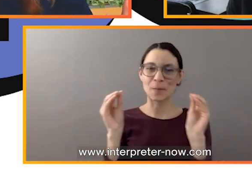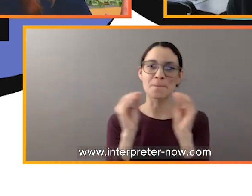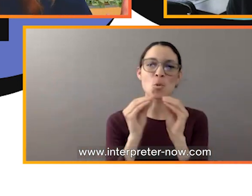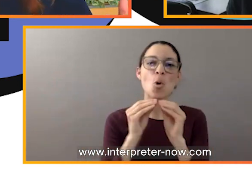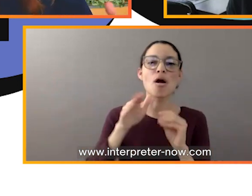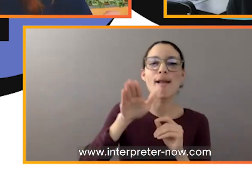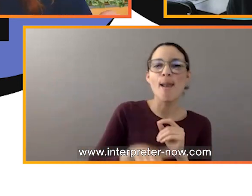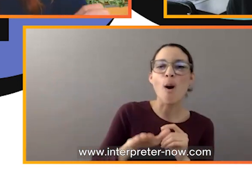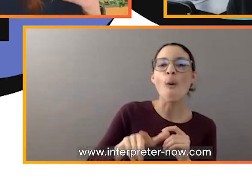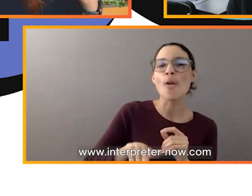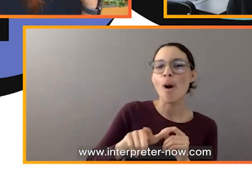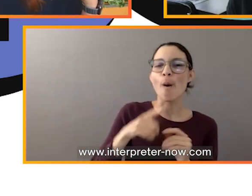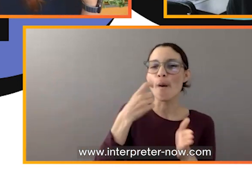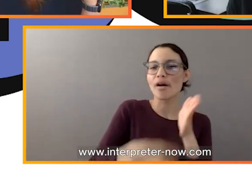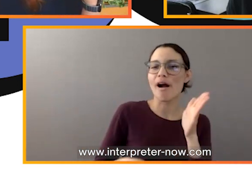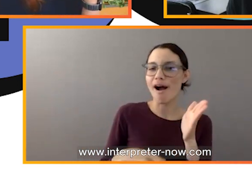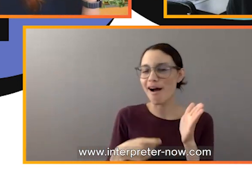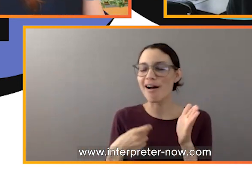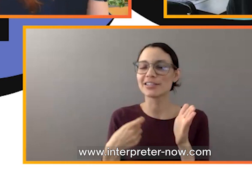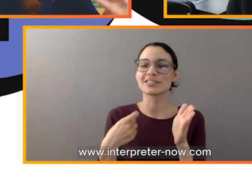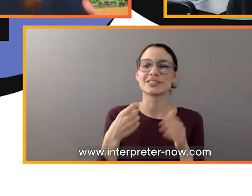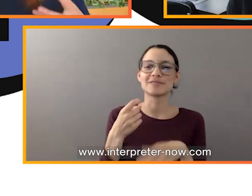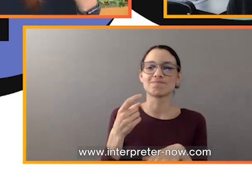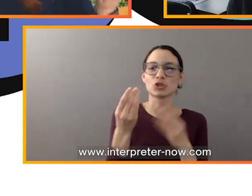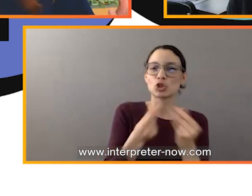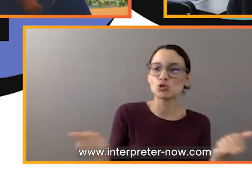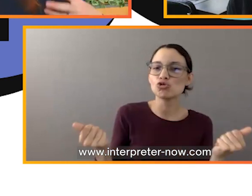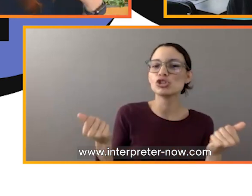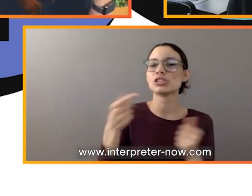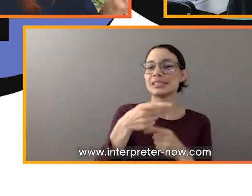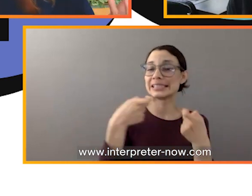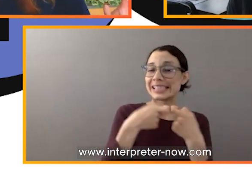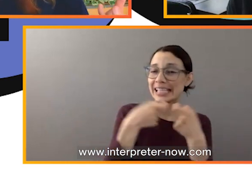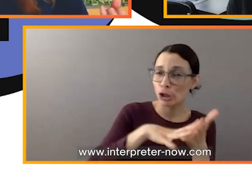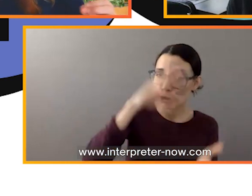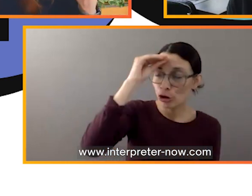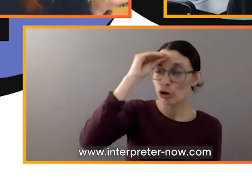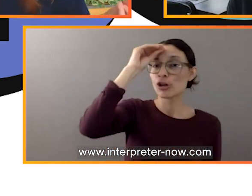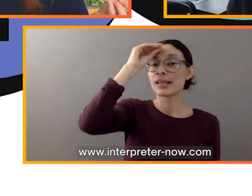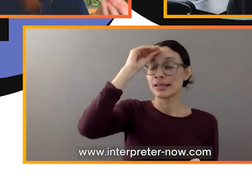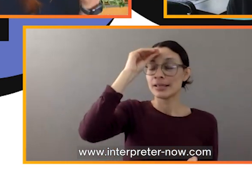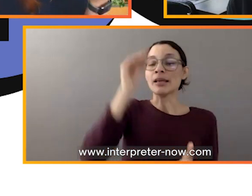work to learn the skills that they need to be better leaders on their own, even when